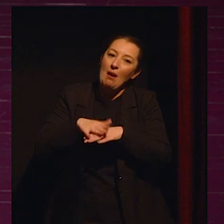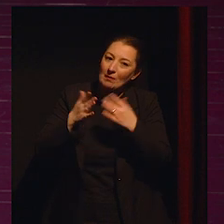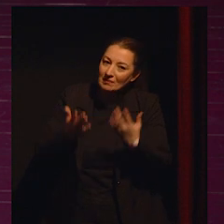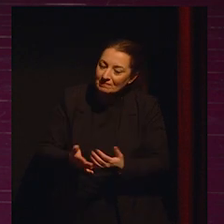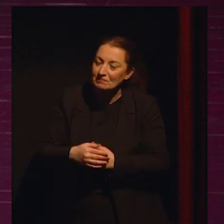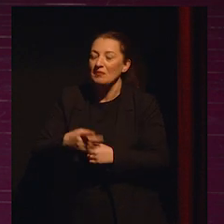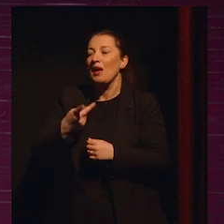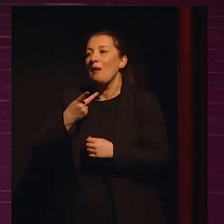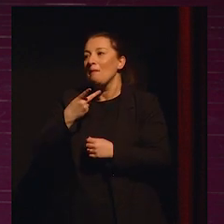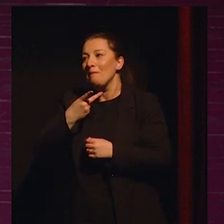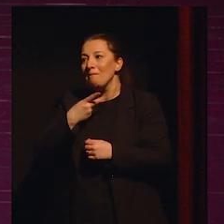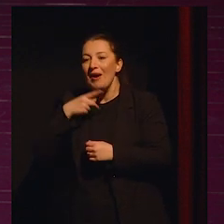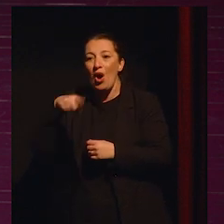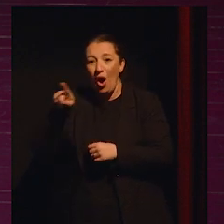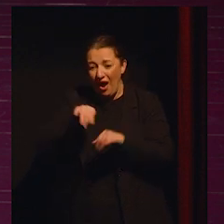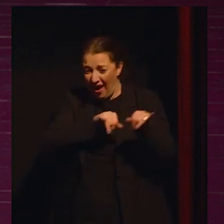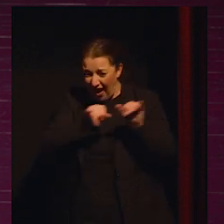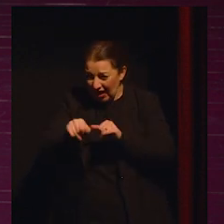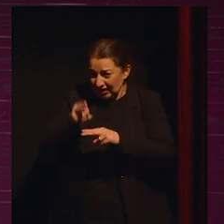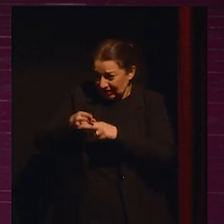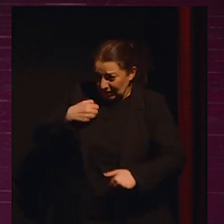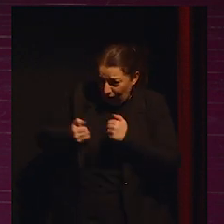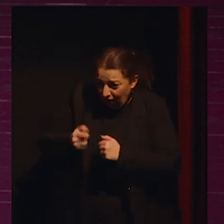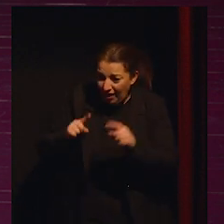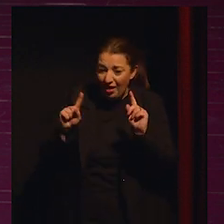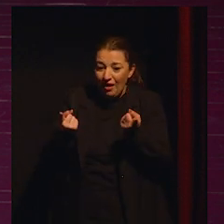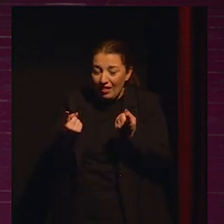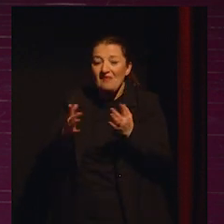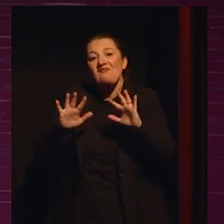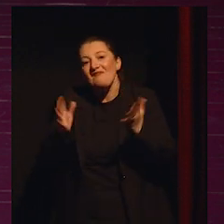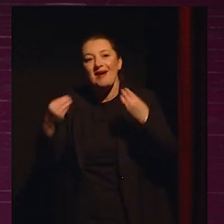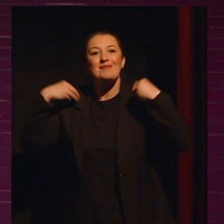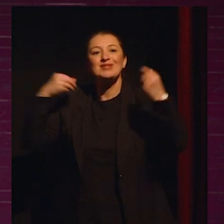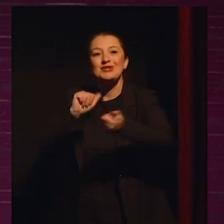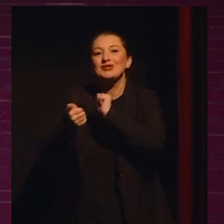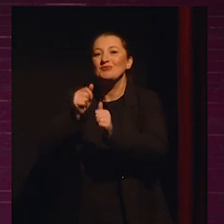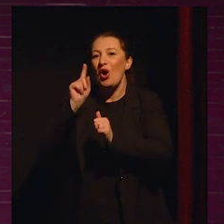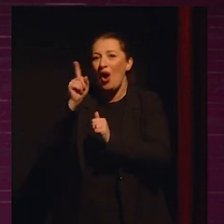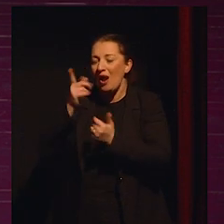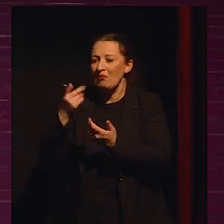When I said: “what if I can’t run as fast as them”, or when the gym teacher told me: “I think you should sit down”,